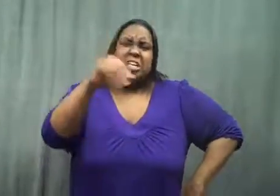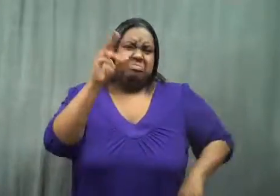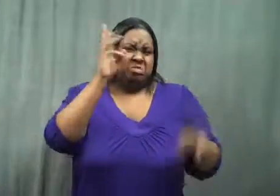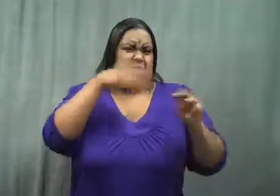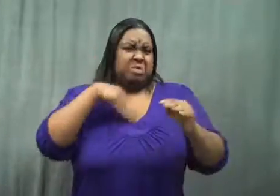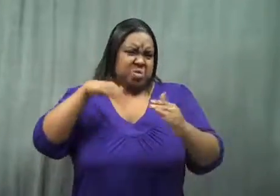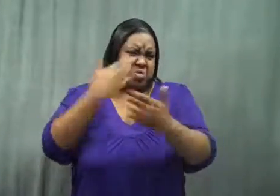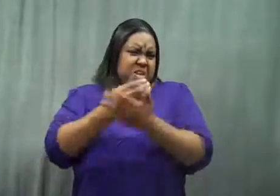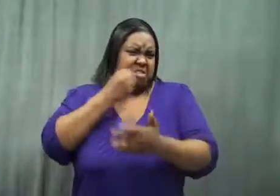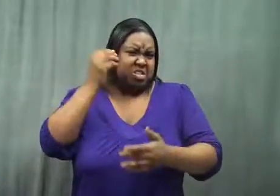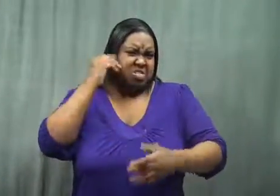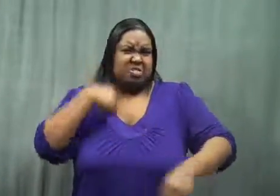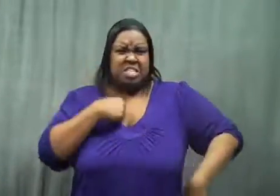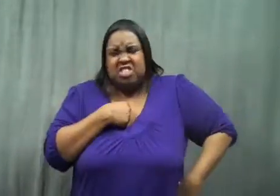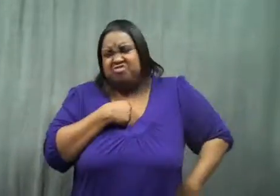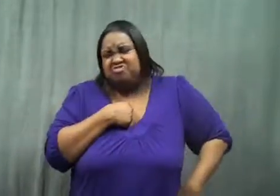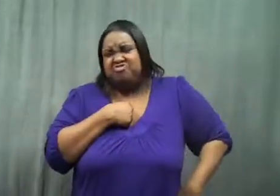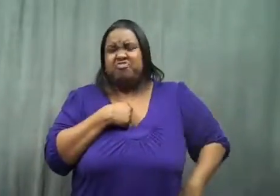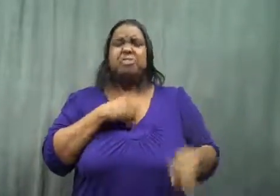Ahh, I'll worry about it when I get home.